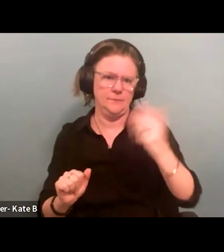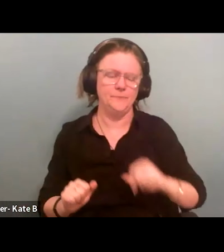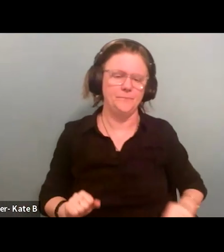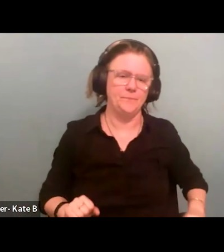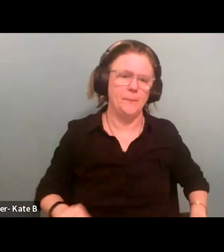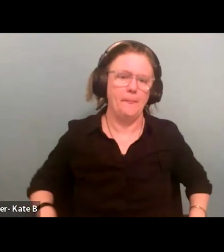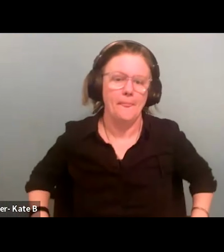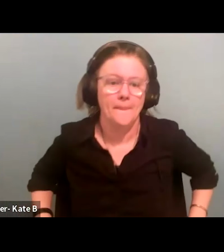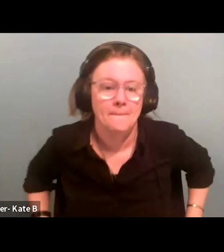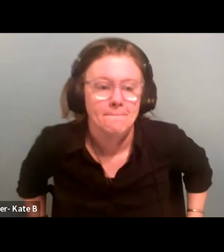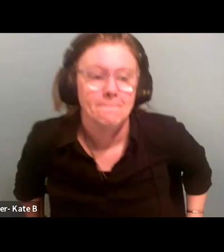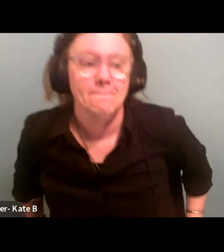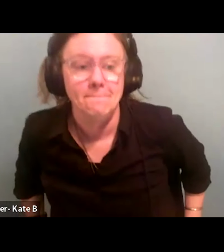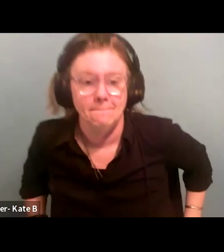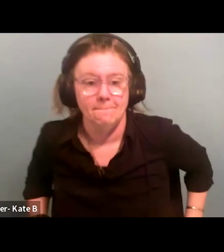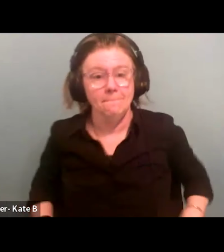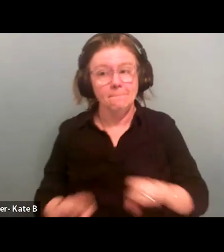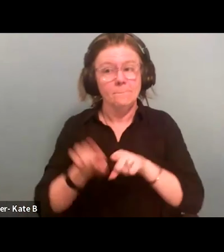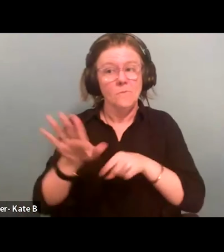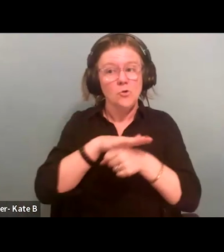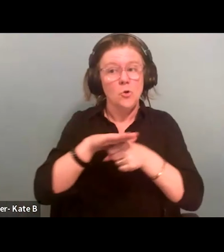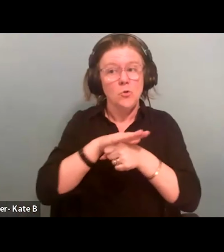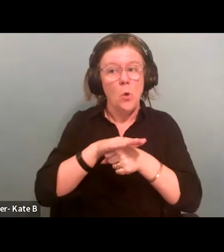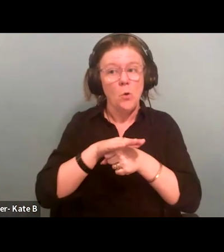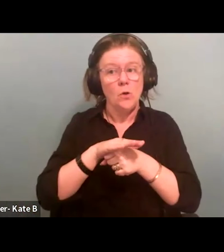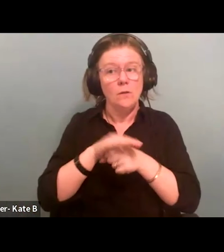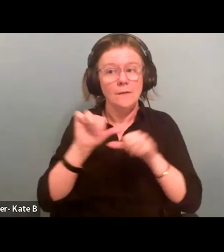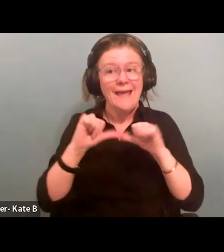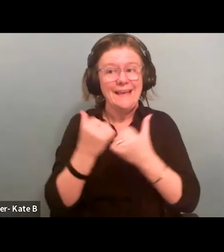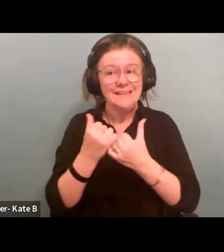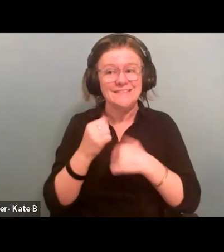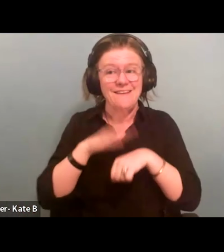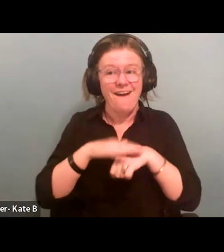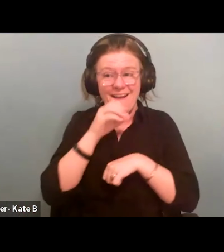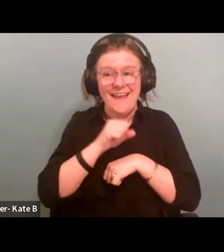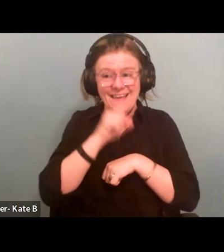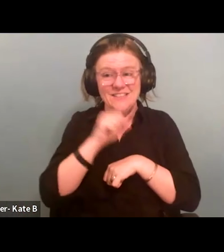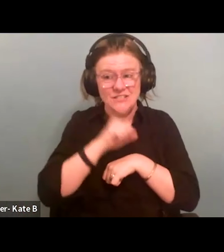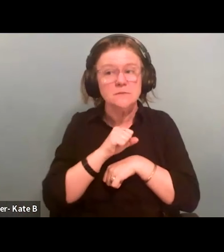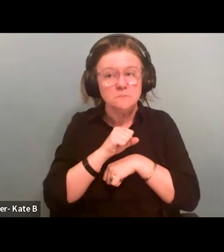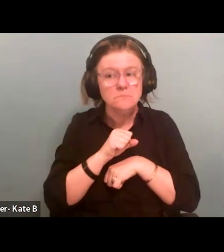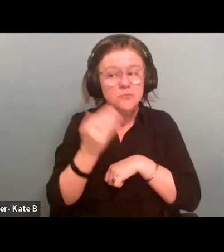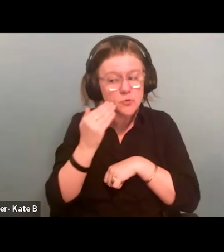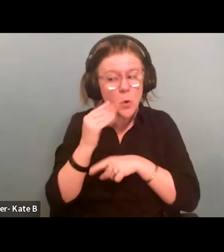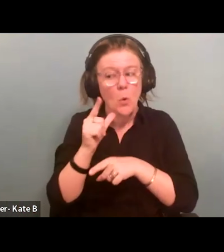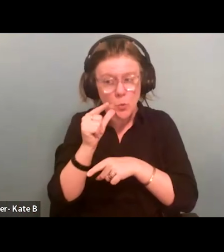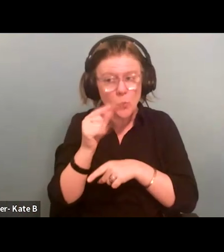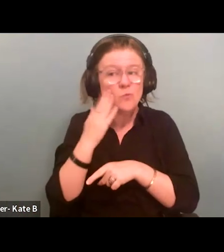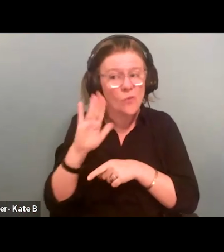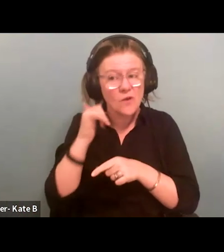You can also contact your Area Agency on Aging. If you know who your local Area Agency on Aging is and you have their contact information,